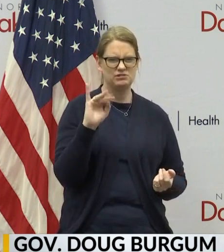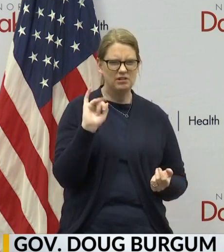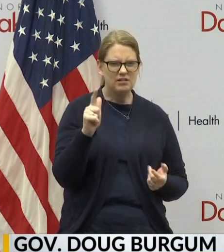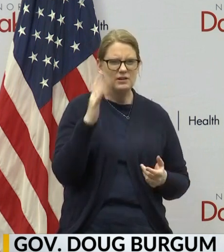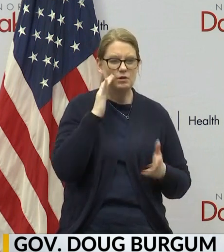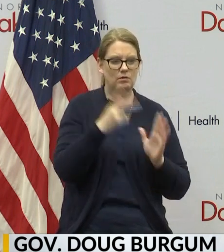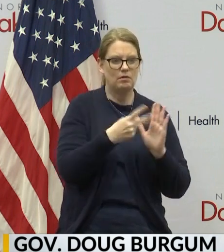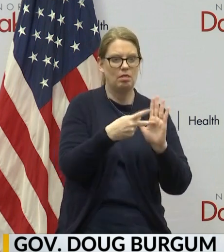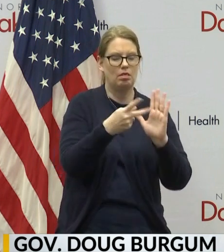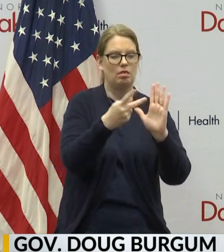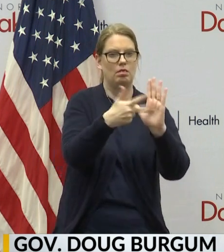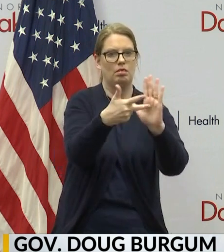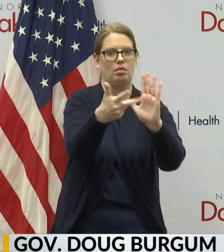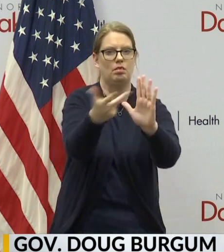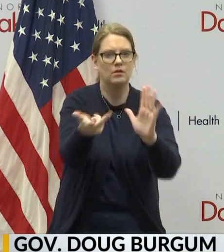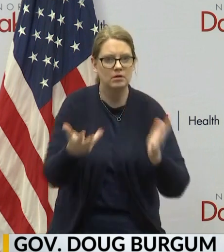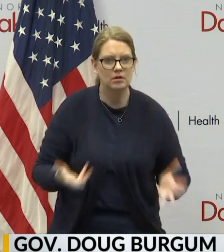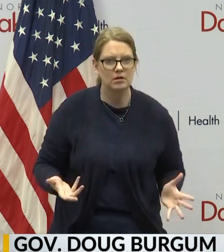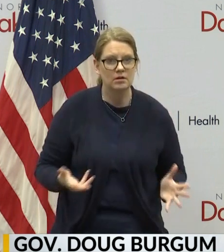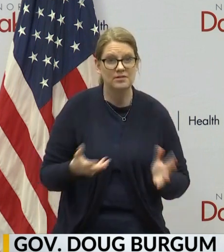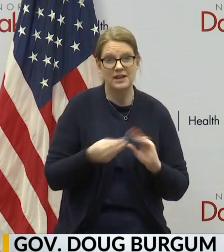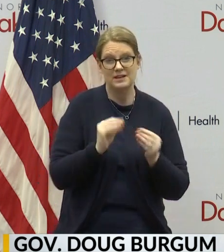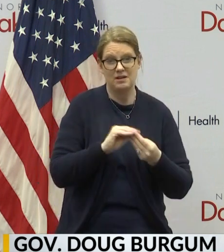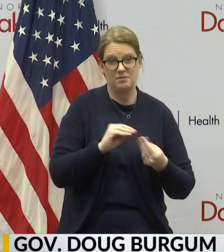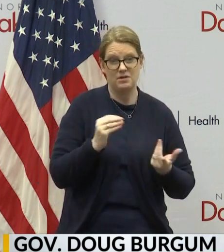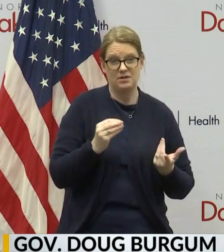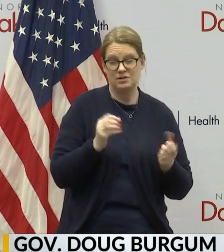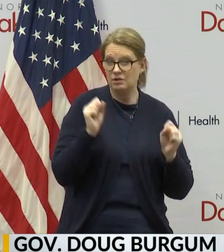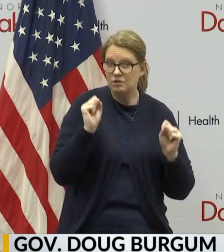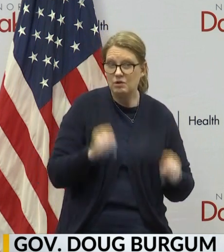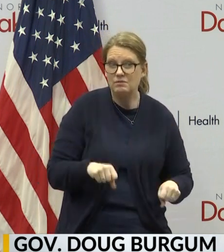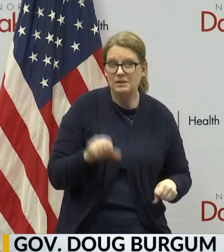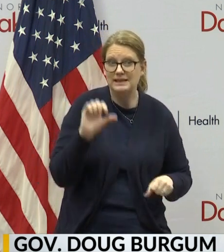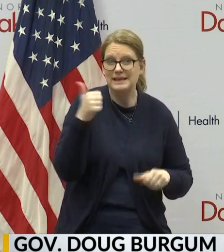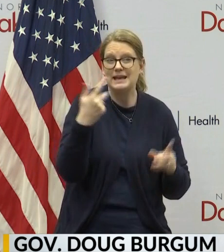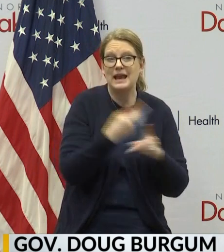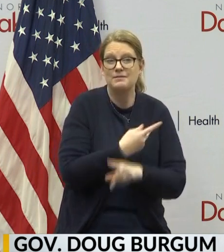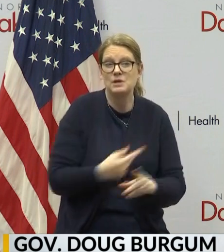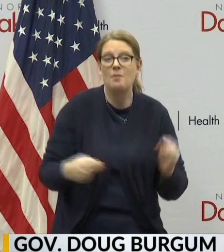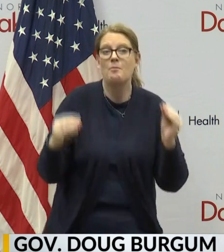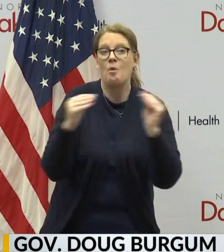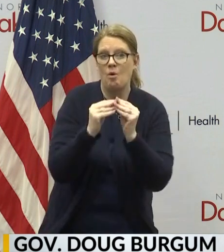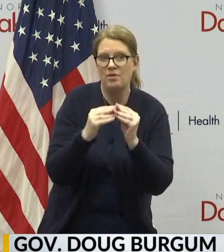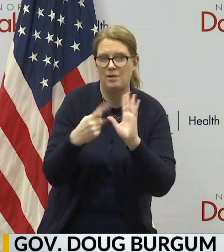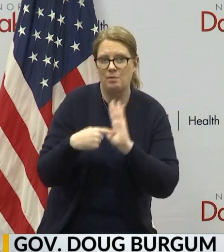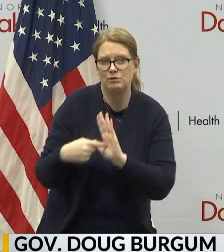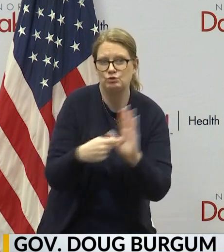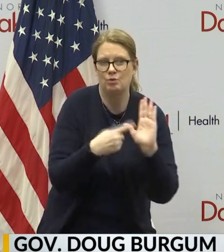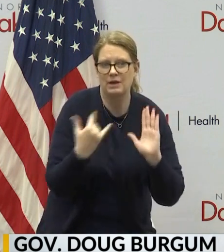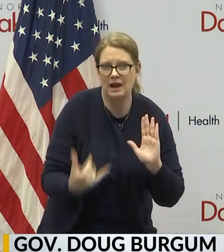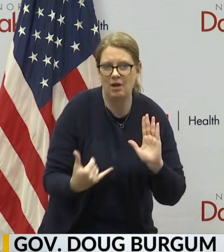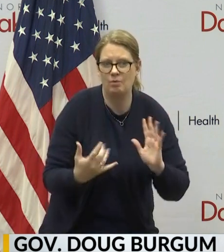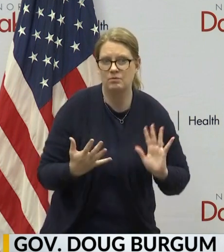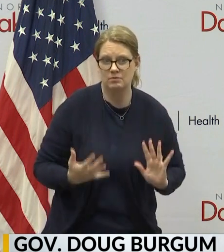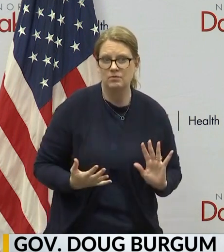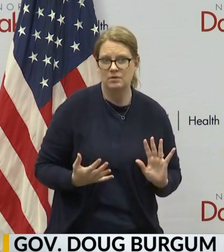YOU MULTIPLY ALL THAT MATH, THAT IS WHERE YOU GET THE EXPIDENTIAL.